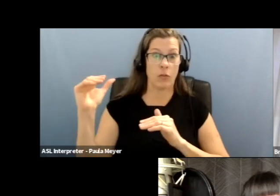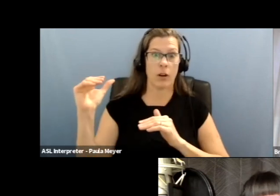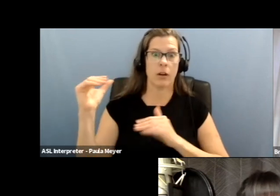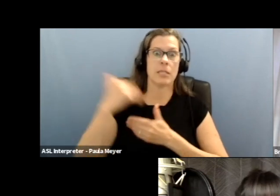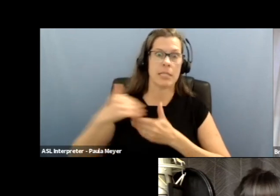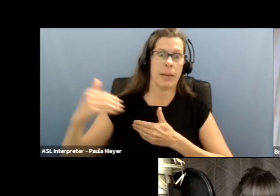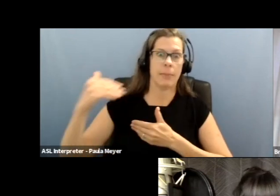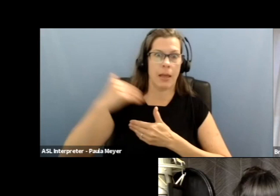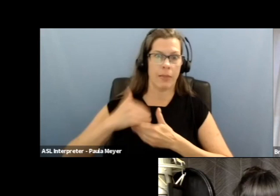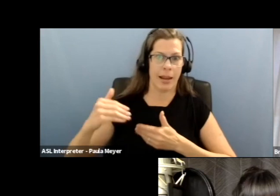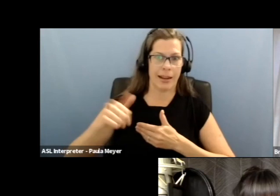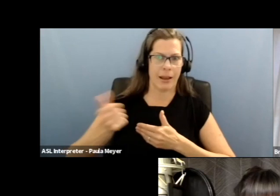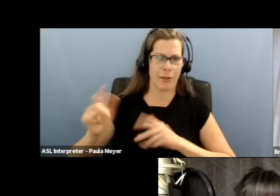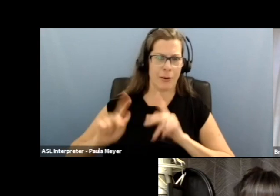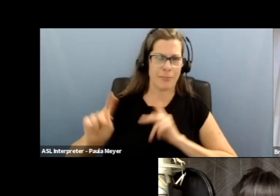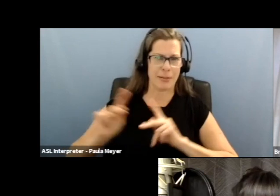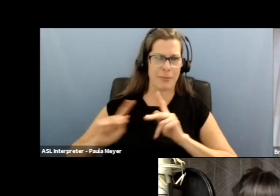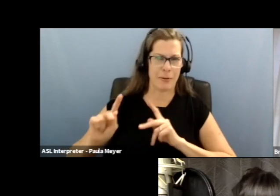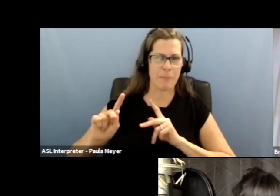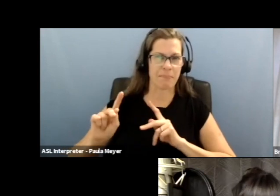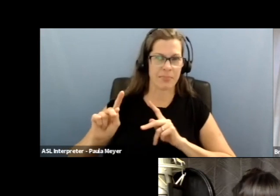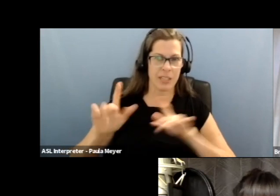especially because since audio description fits in the pauses,